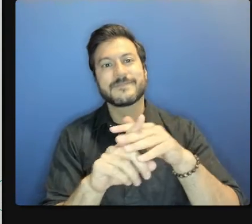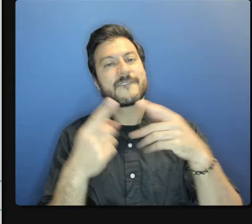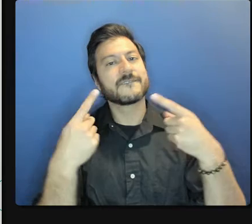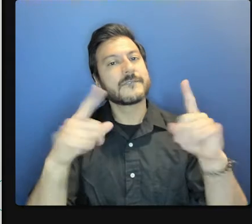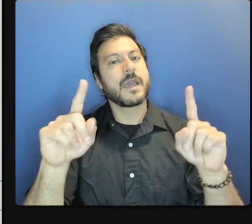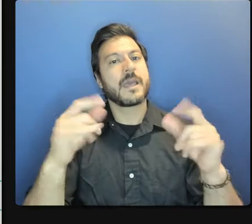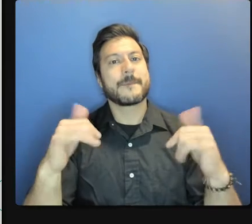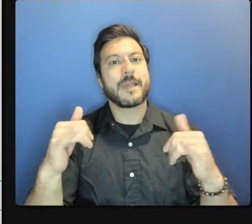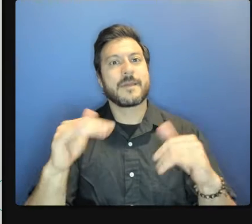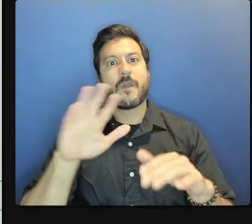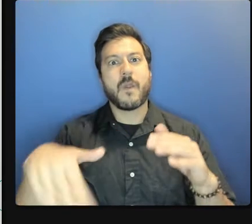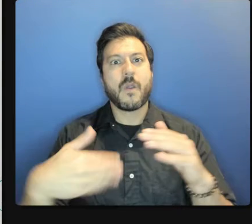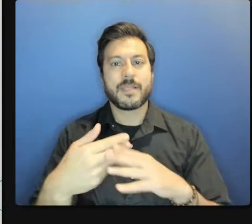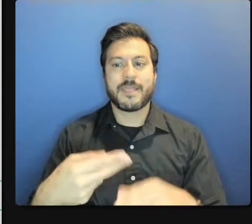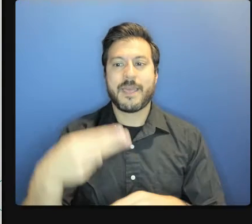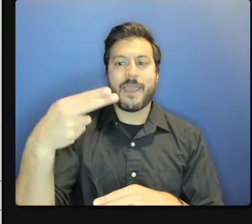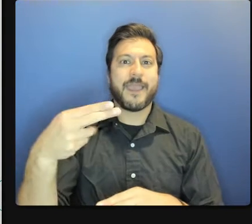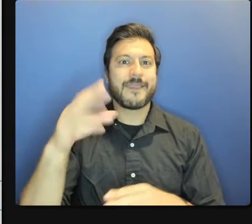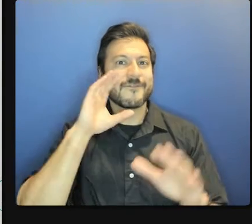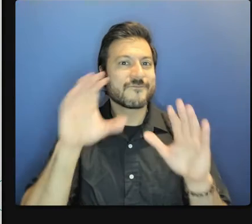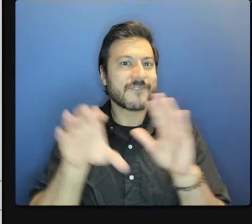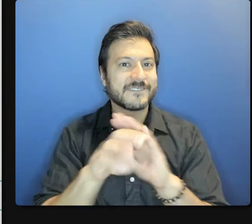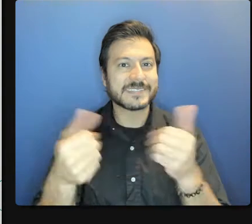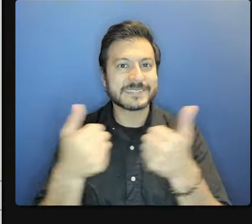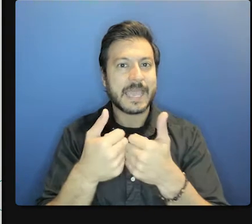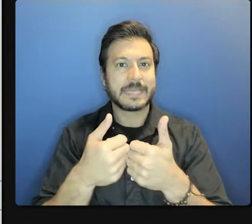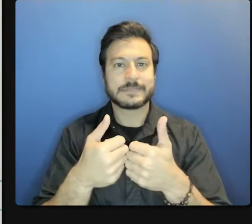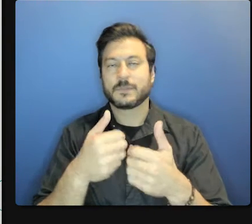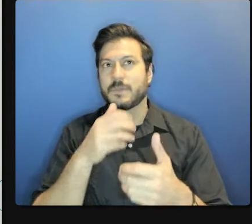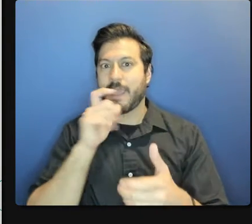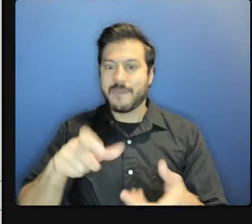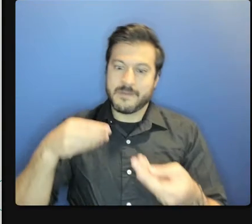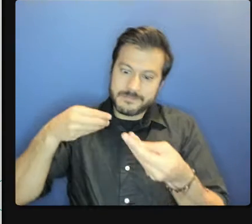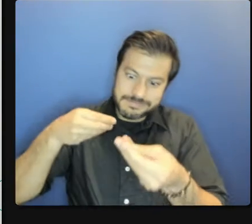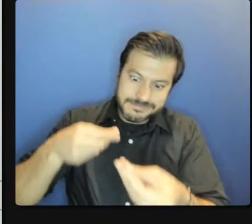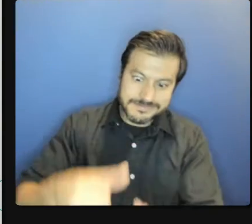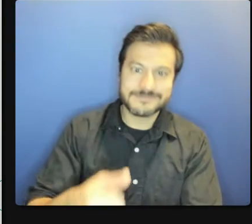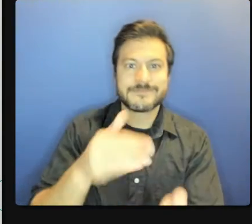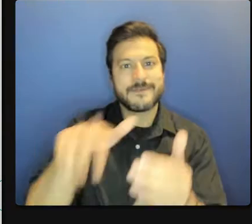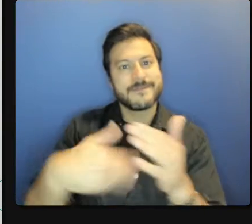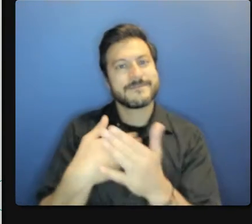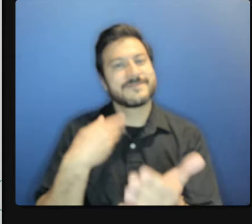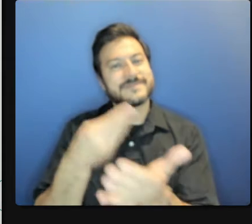I can finally play all those high graphics games without having to spend two minimal wages on a console,